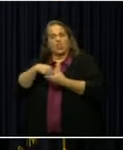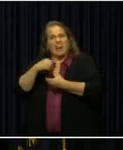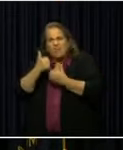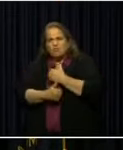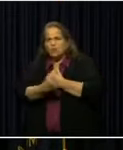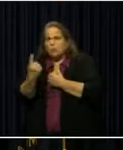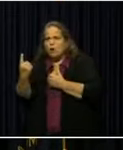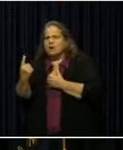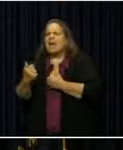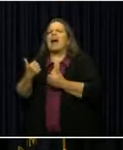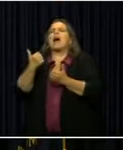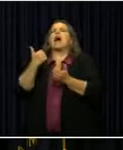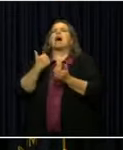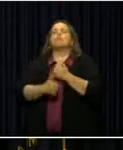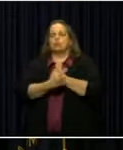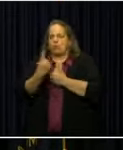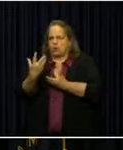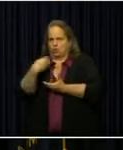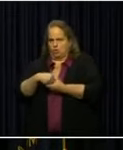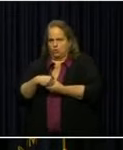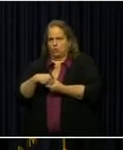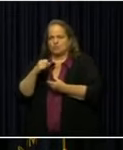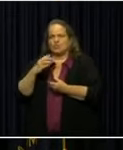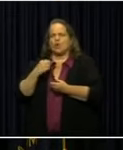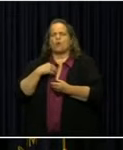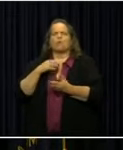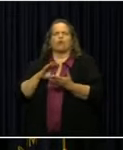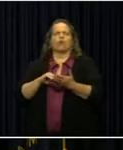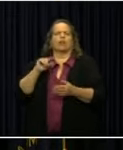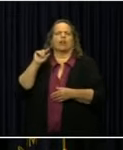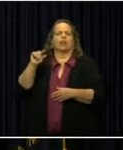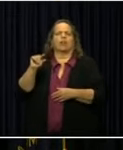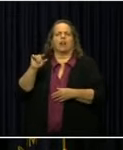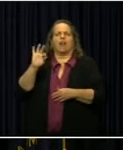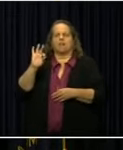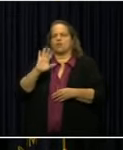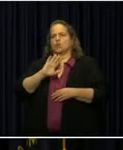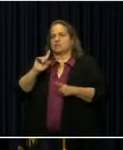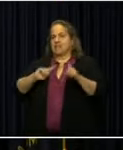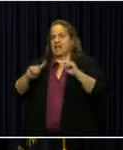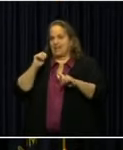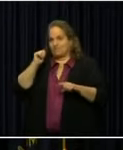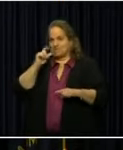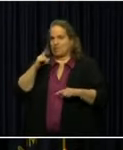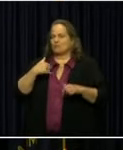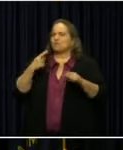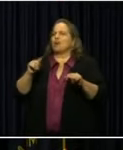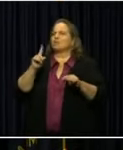WE ARE SEEING THE NUMBERS THAT ARE TESTED GOING UP. THAT'S A REAL POSITIVE.